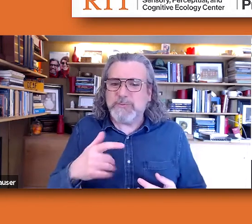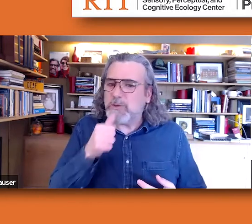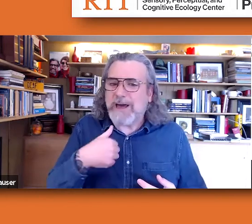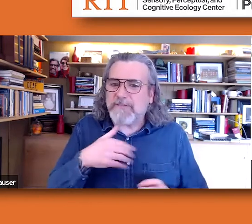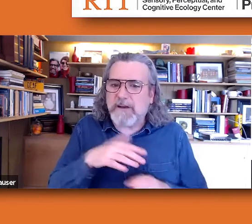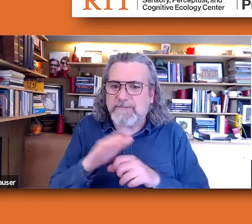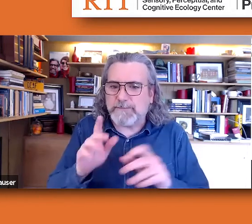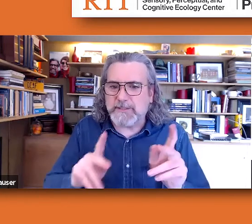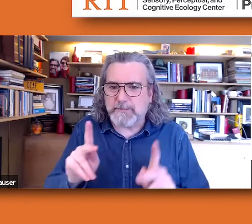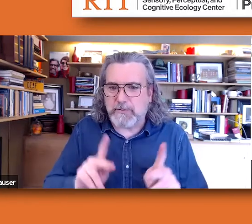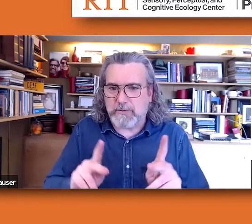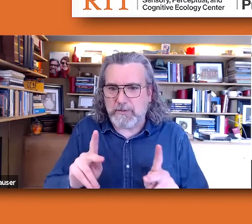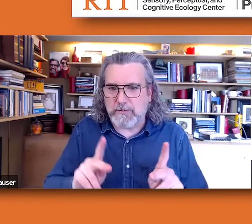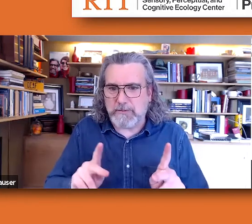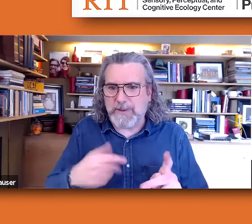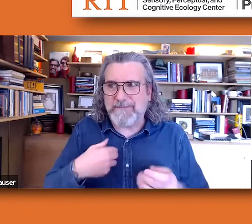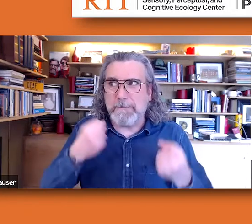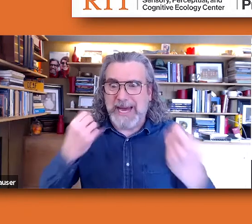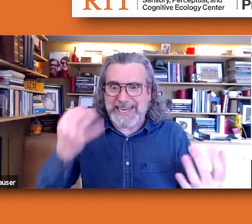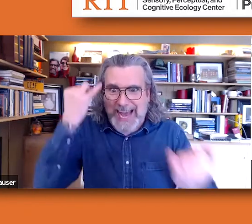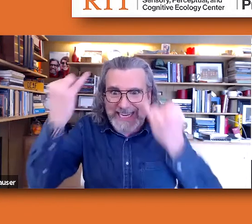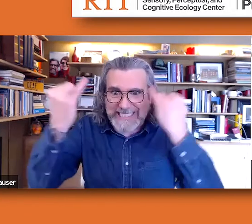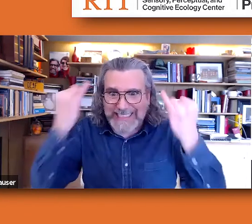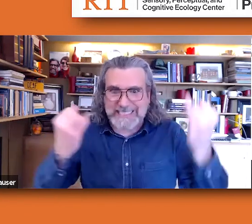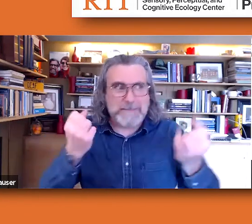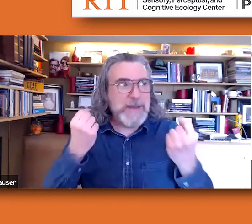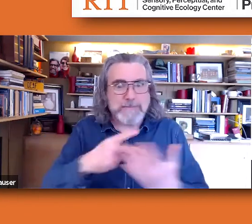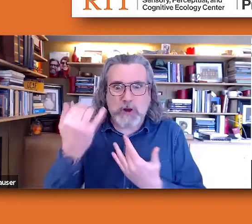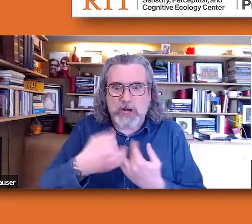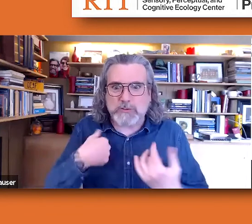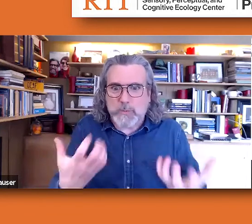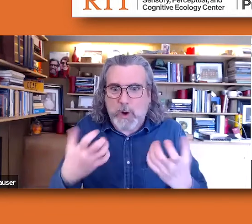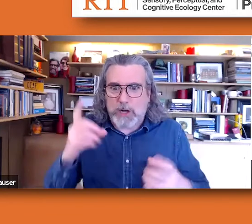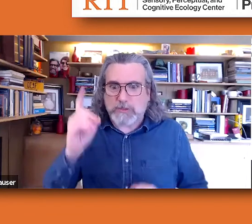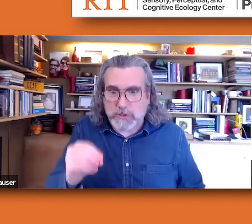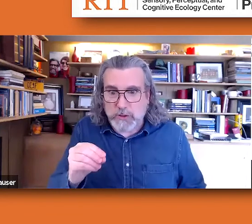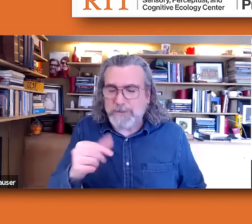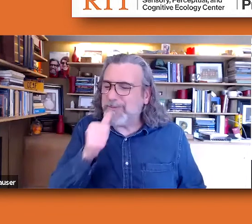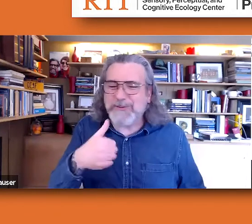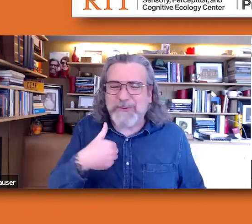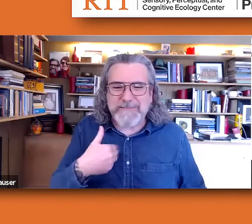Well, I guess one big concern is that we don't really have